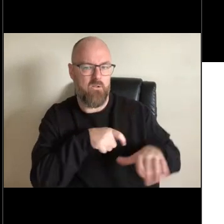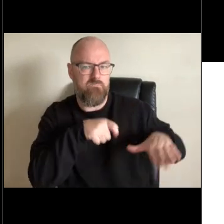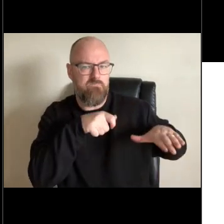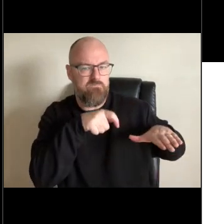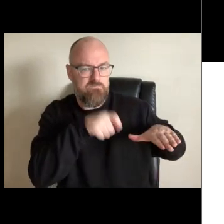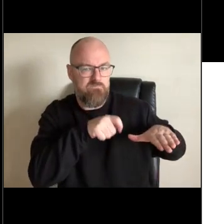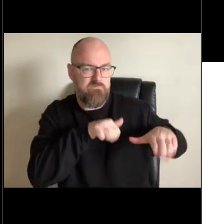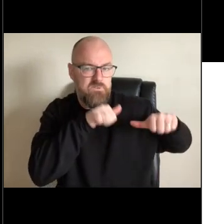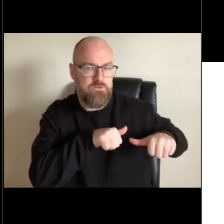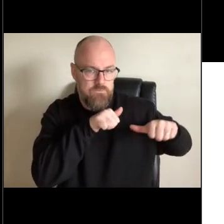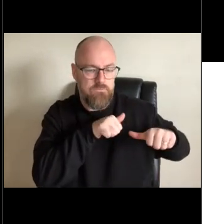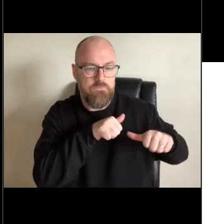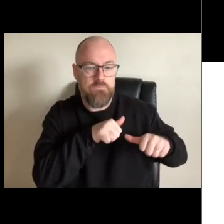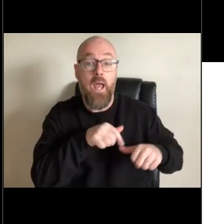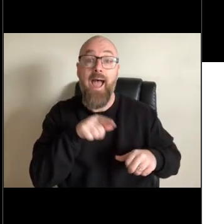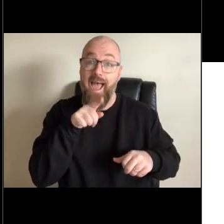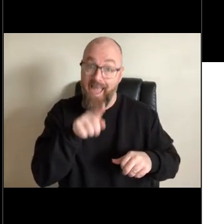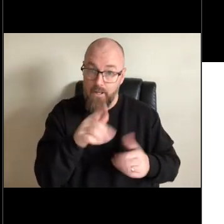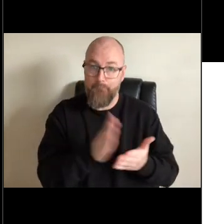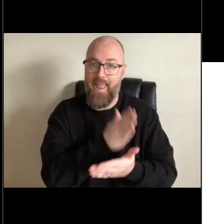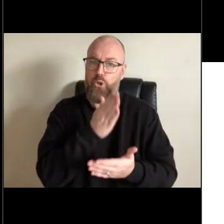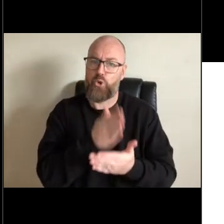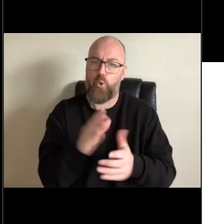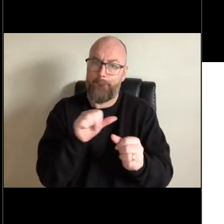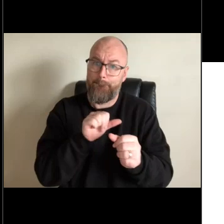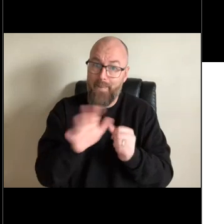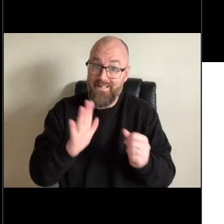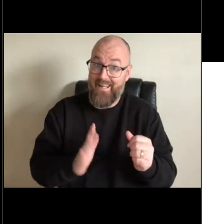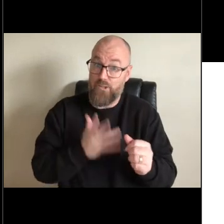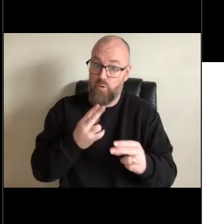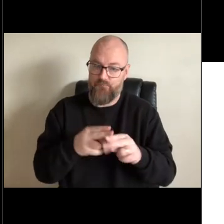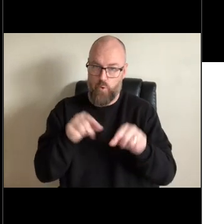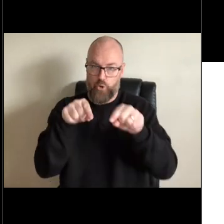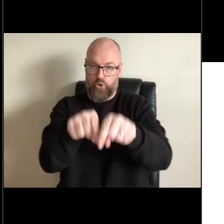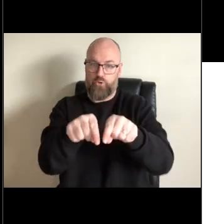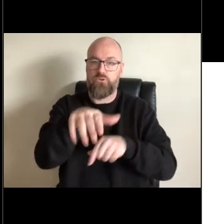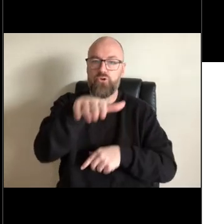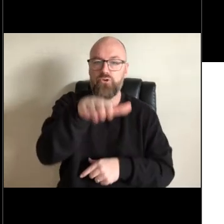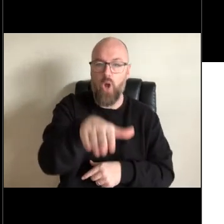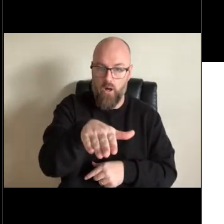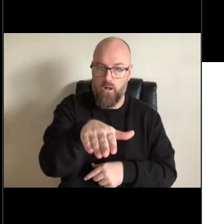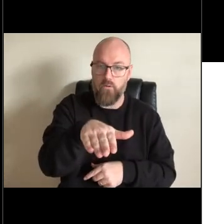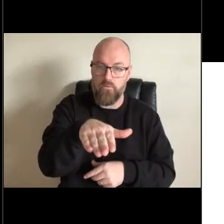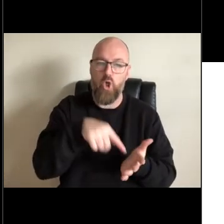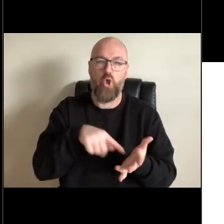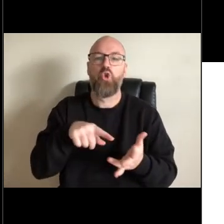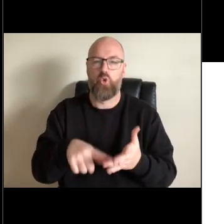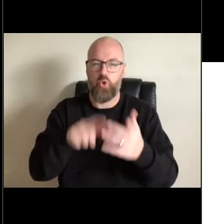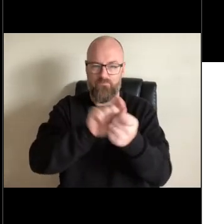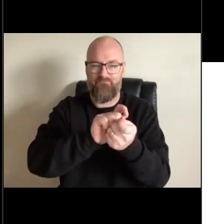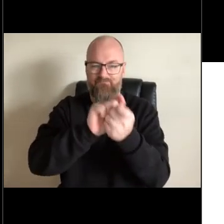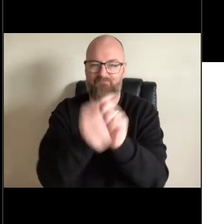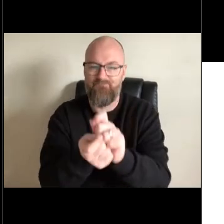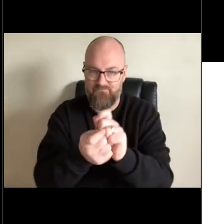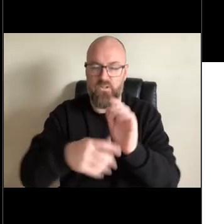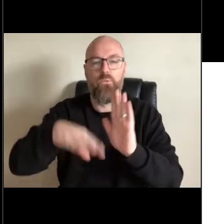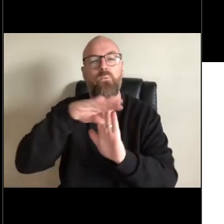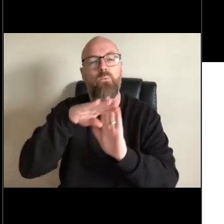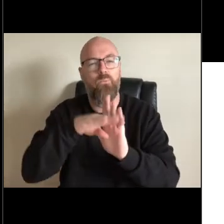is in the best interest of the child to allow the restarting of another round of litigation around